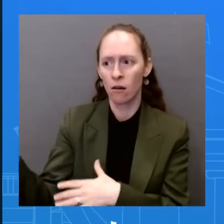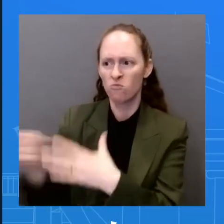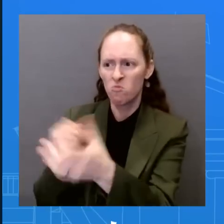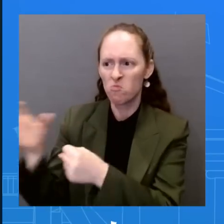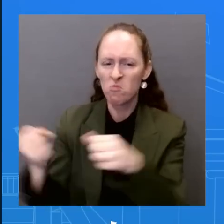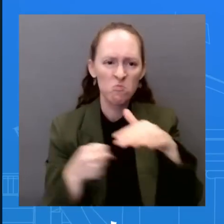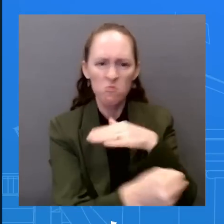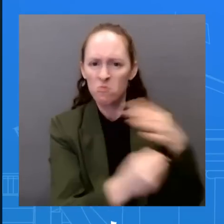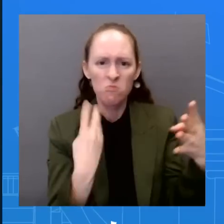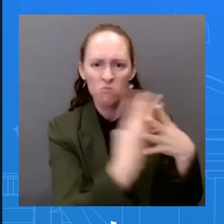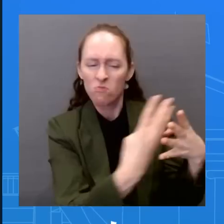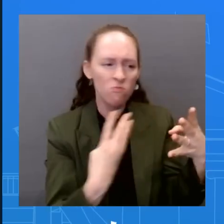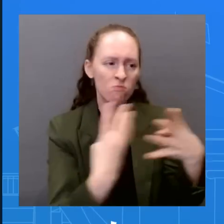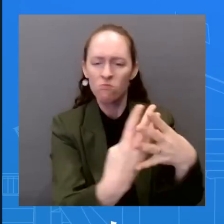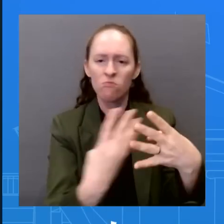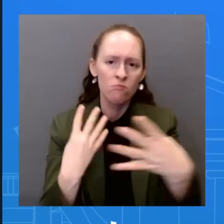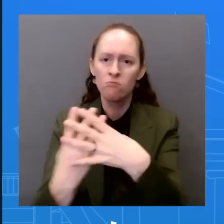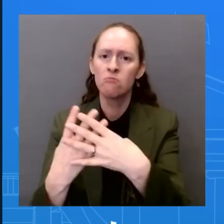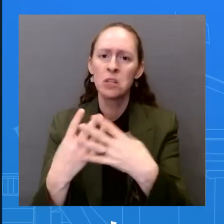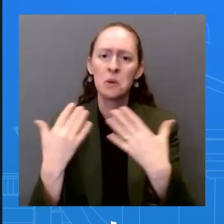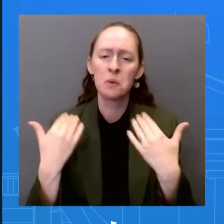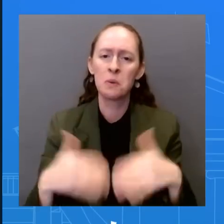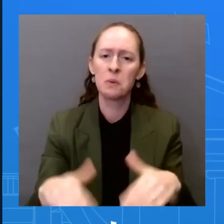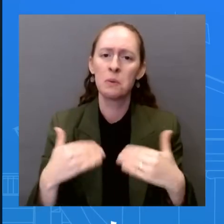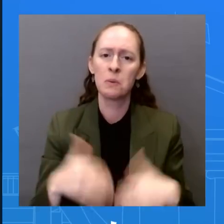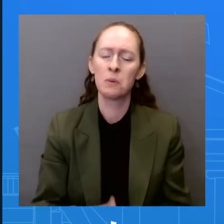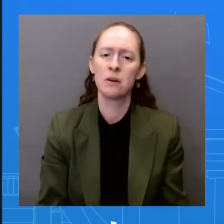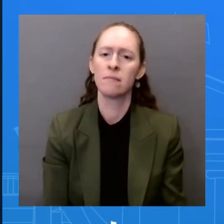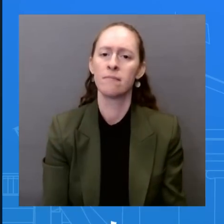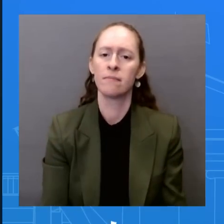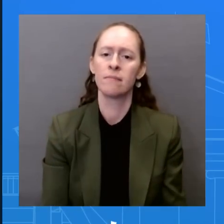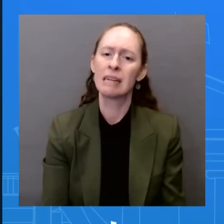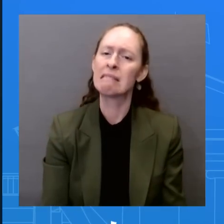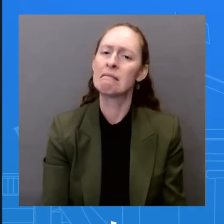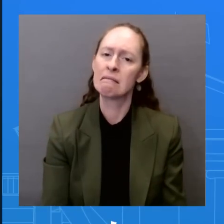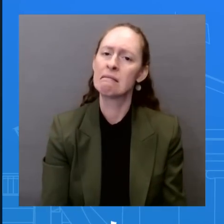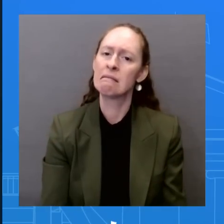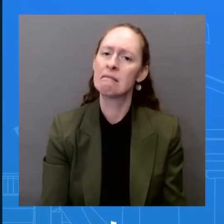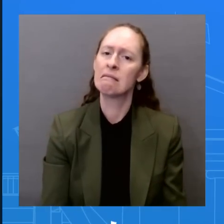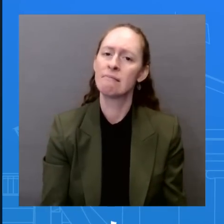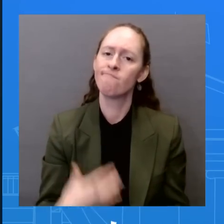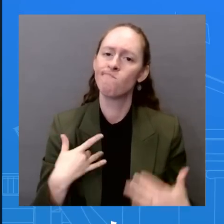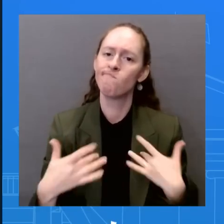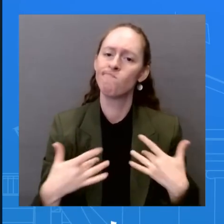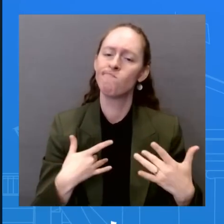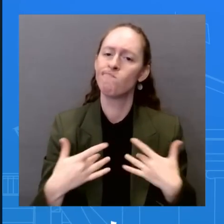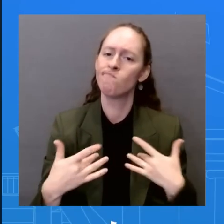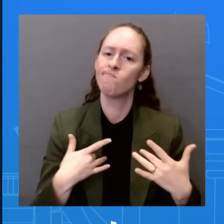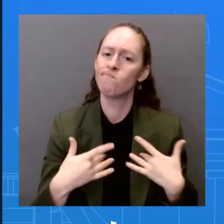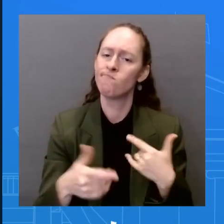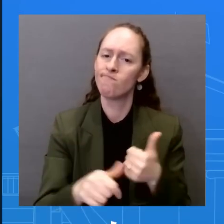poses risks to the security of the hemisphere. With members of the international community, we have already taken a number of actions